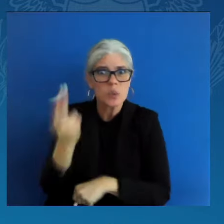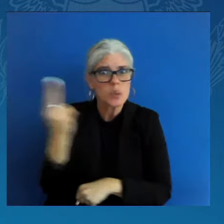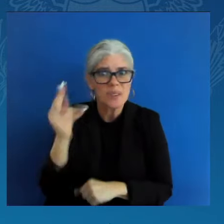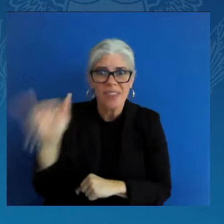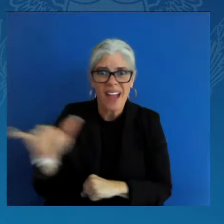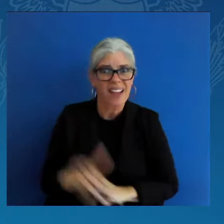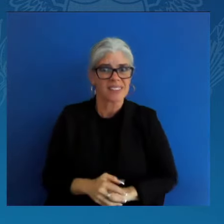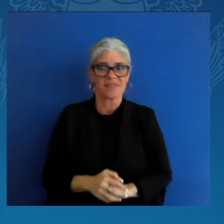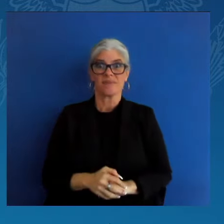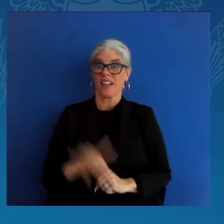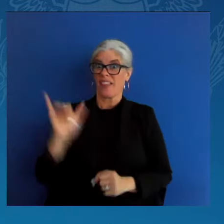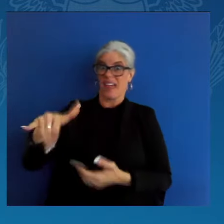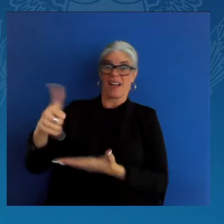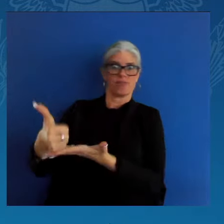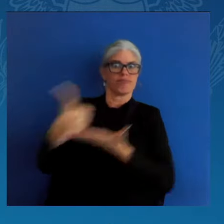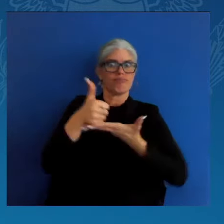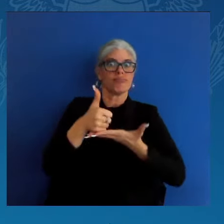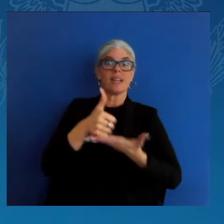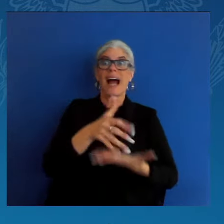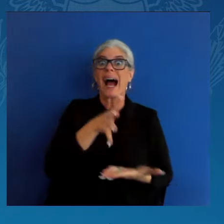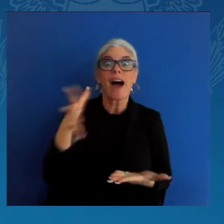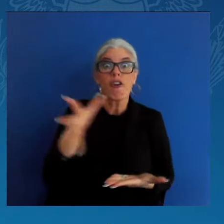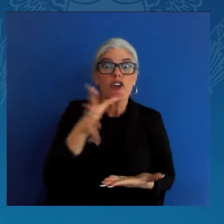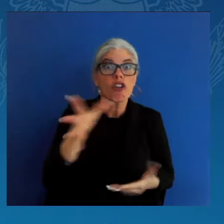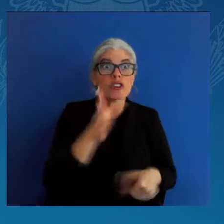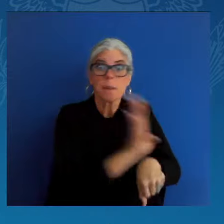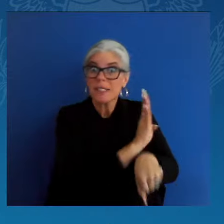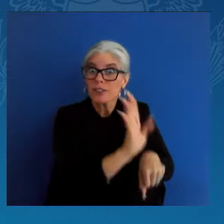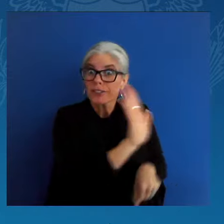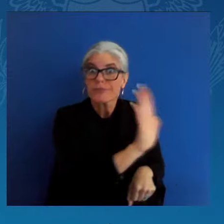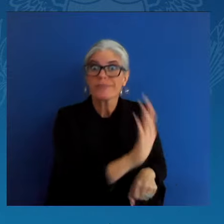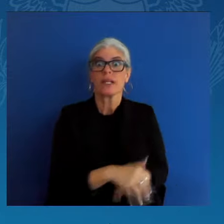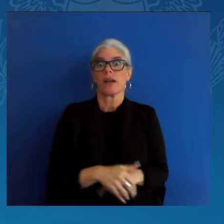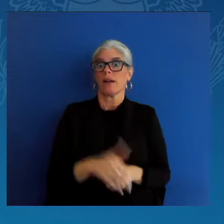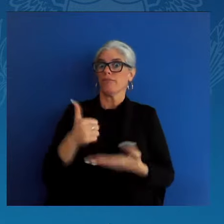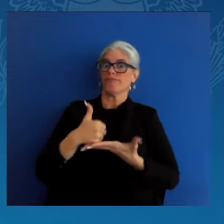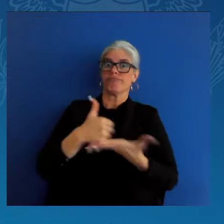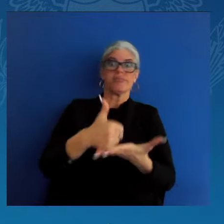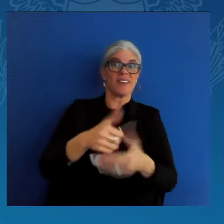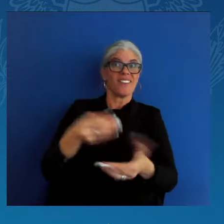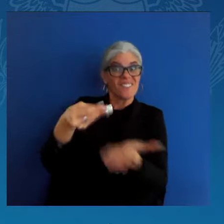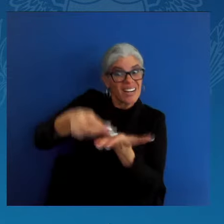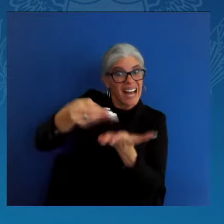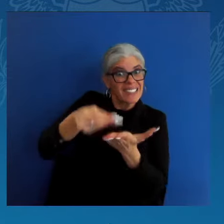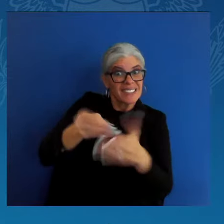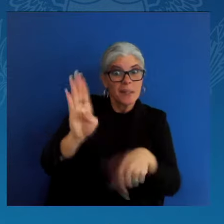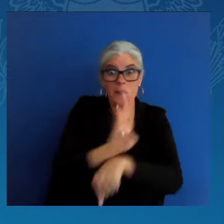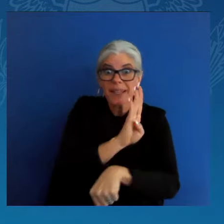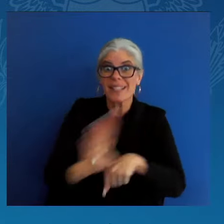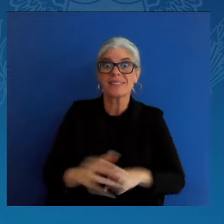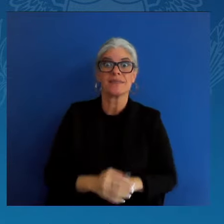finance, public safety and environmental stability and sustainability.